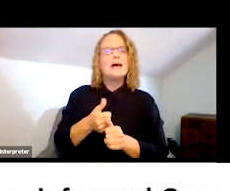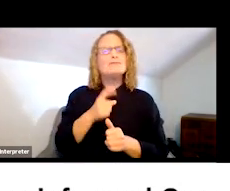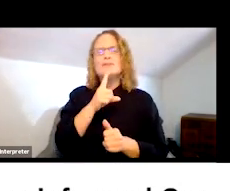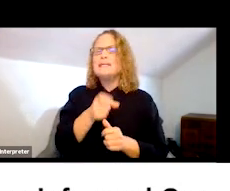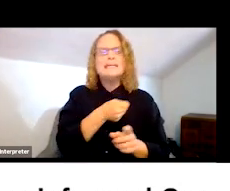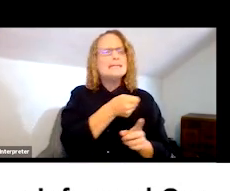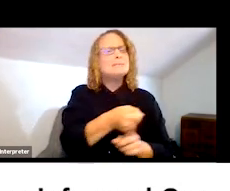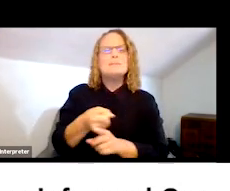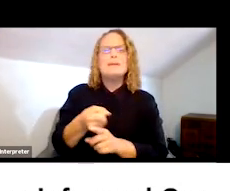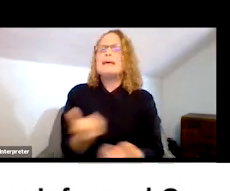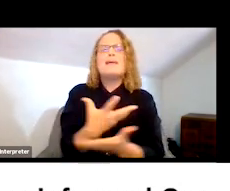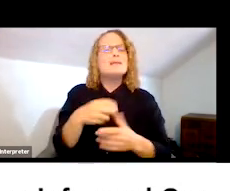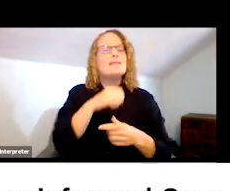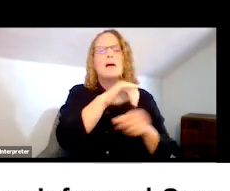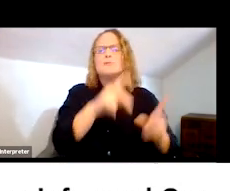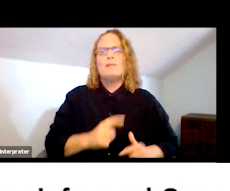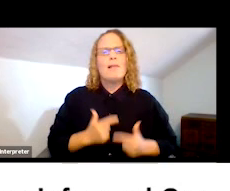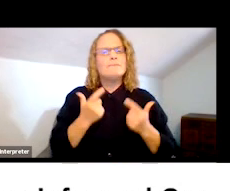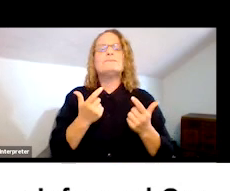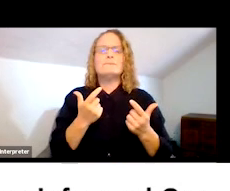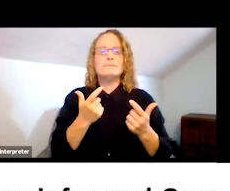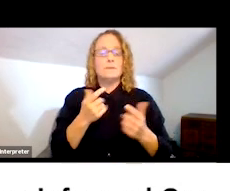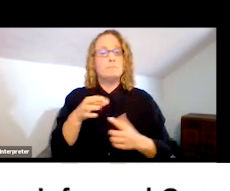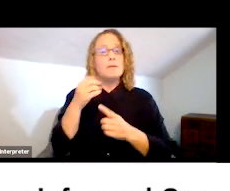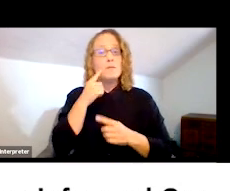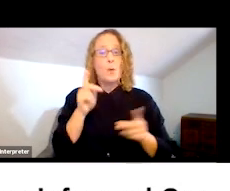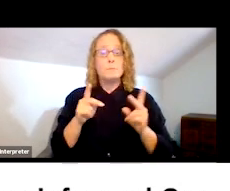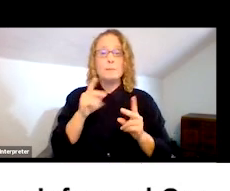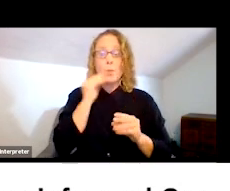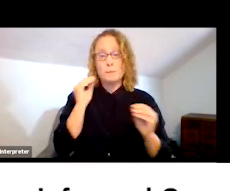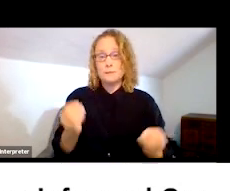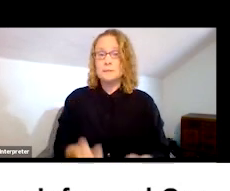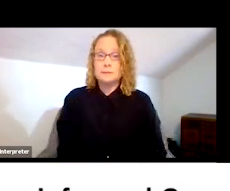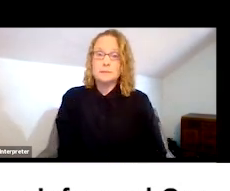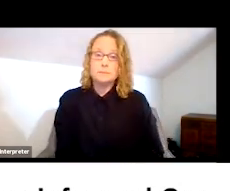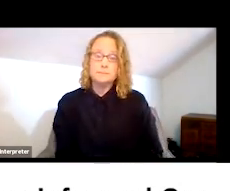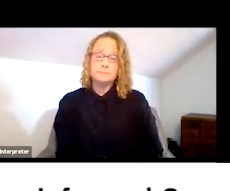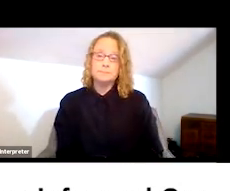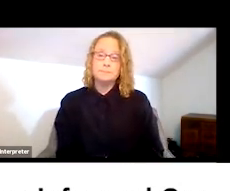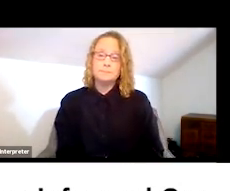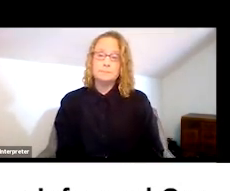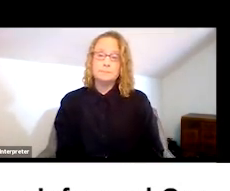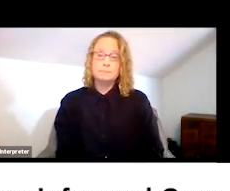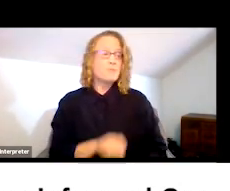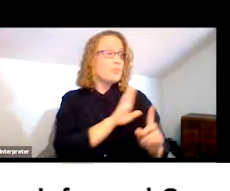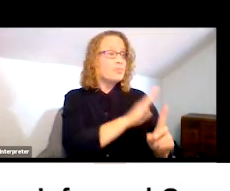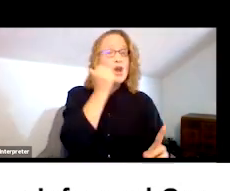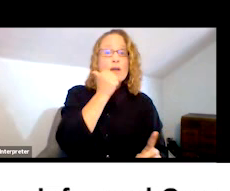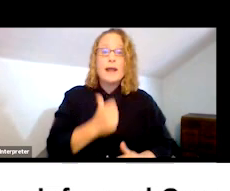and resisting retraumatization. And here in realizing the widespread impact